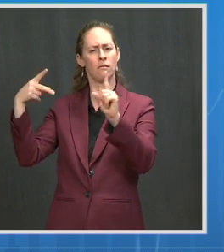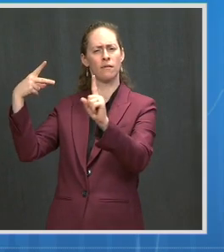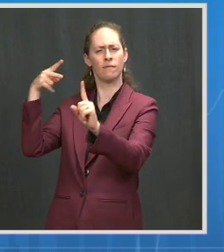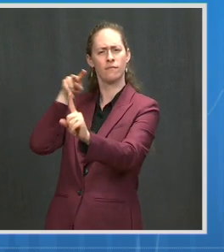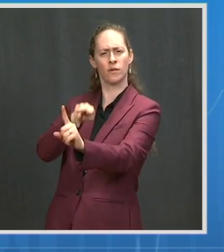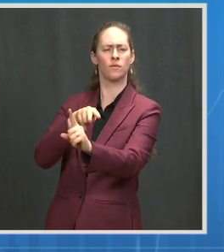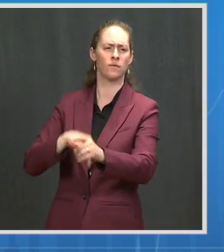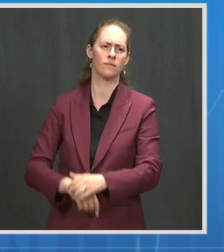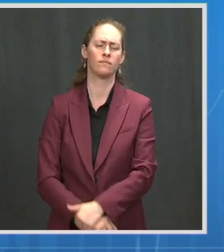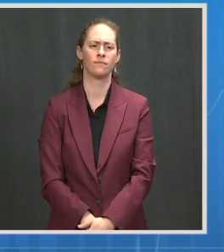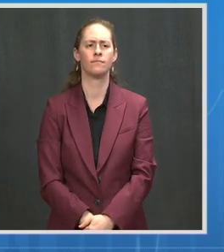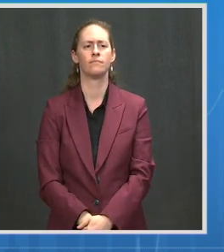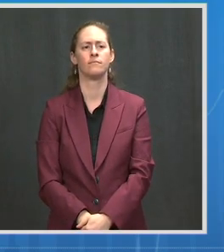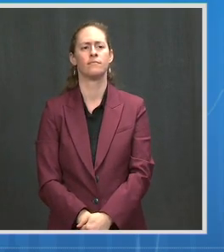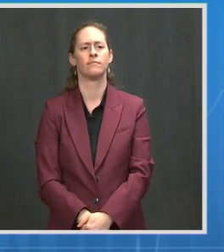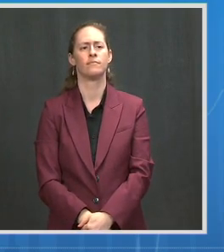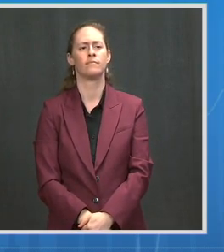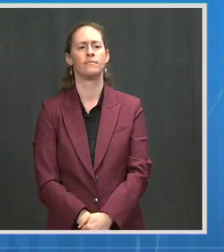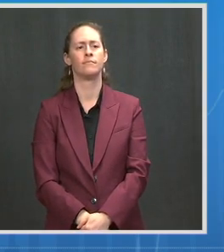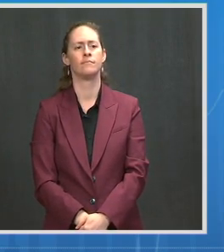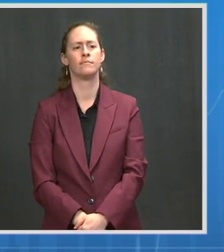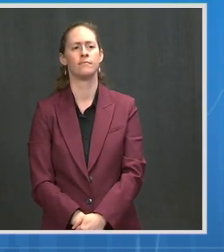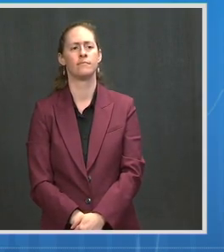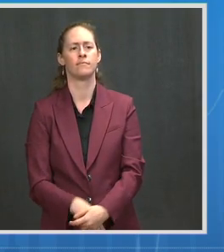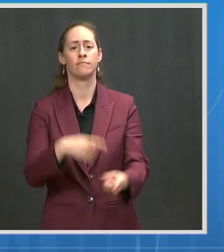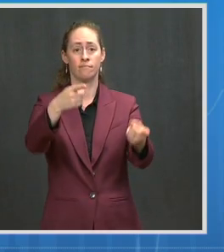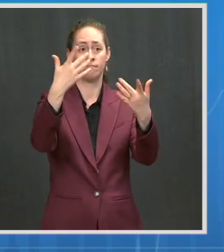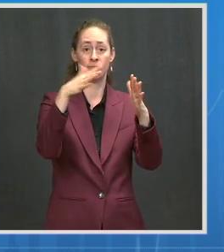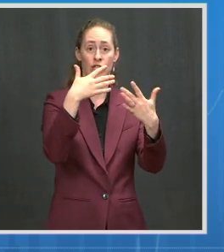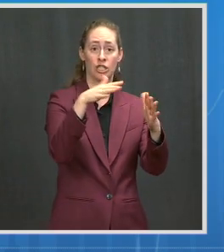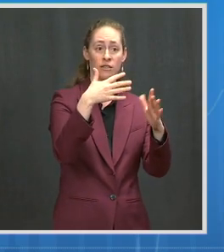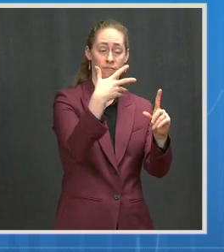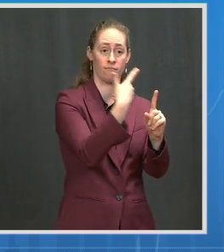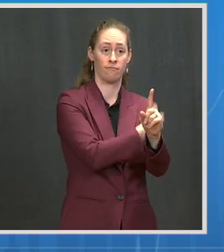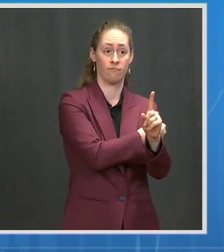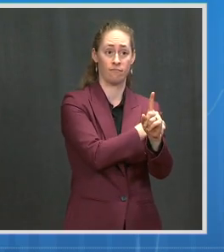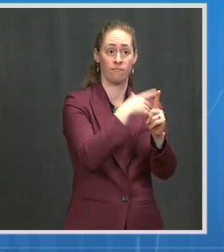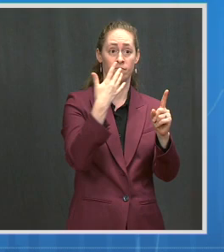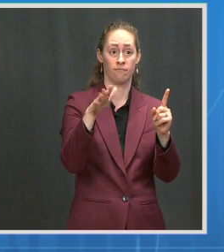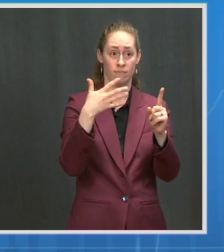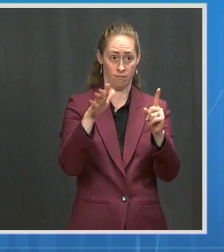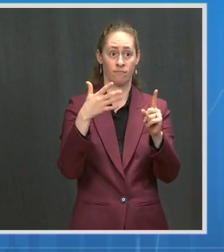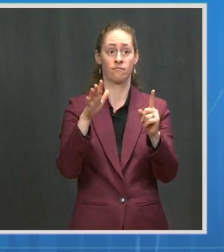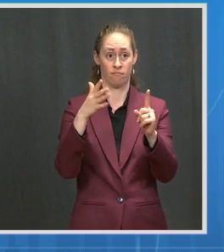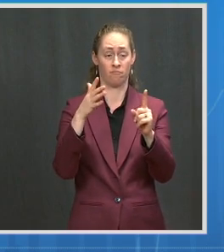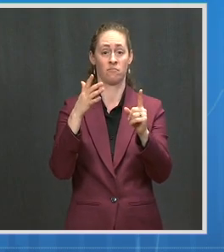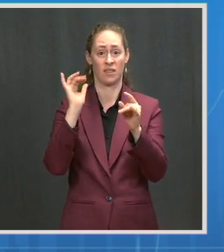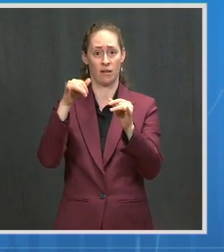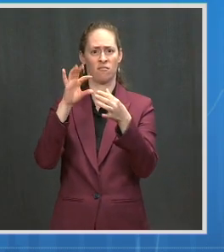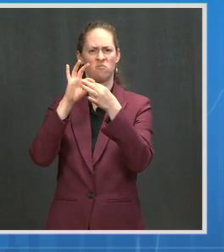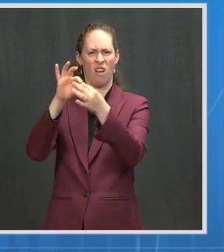and the SARS-CoV-2 variants, and the recent data that is accrued over the past couple of weeks